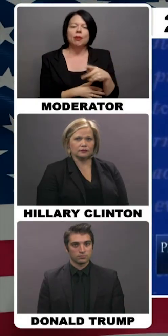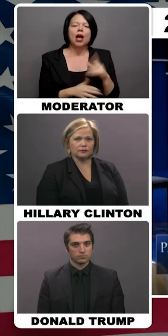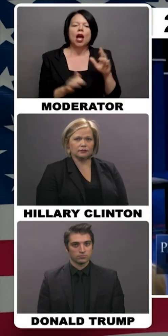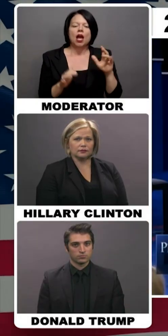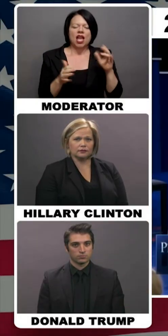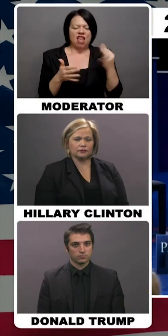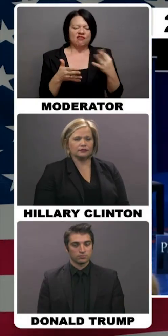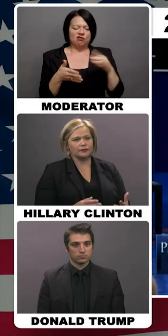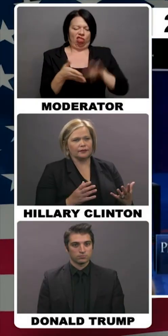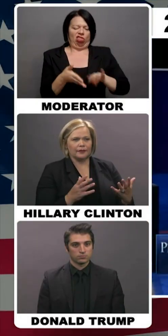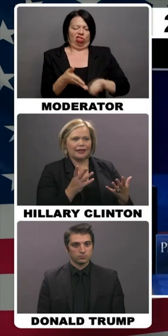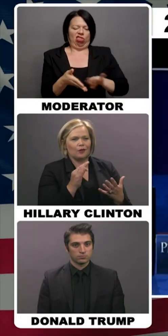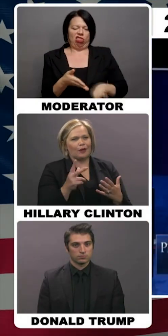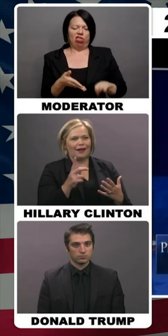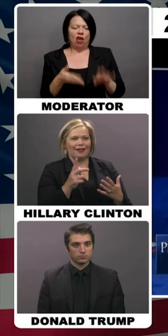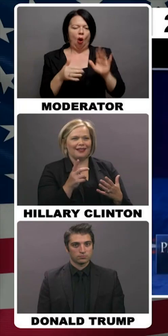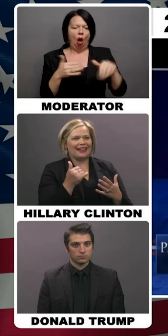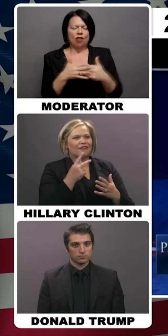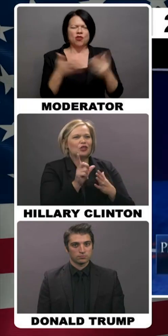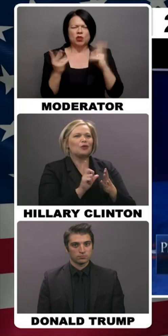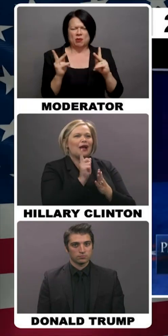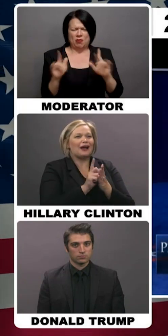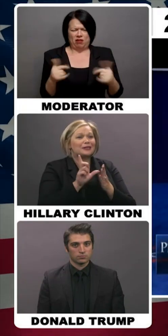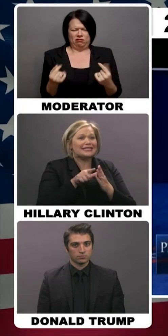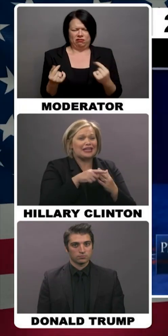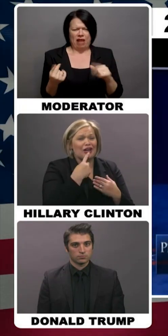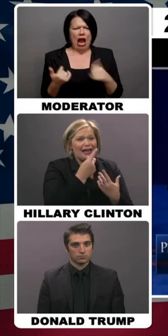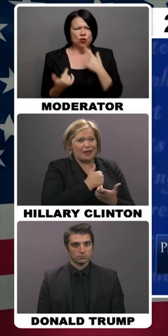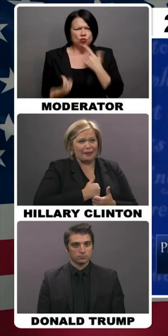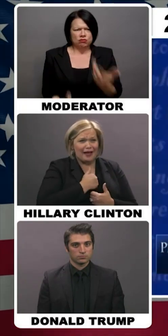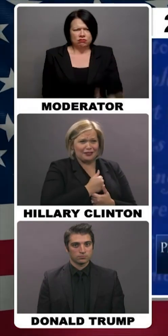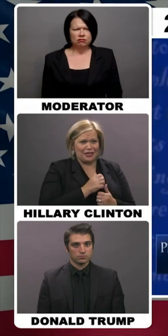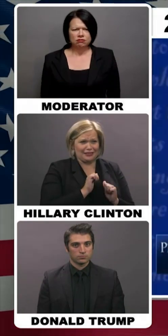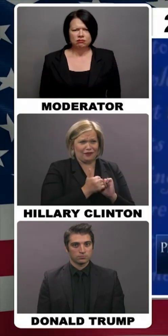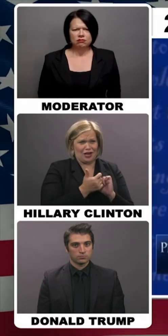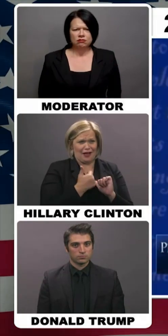Well, within hours, I, I said that I was sorry about the way I, I, um, talked about that